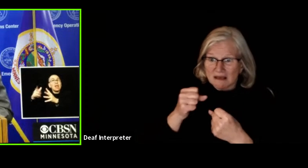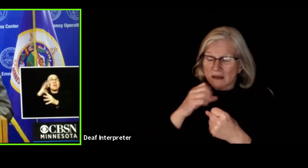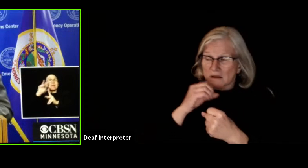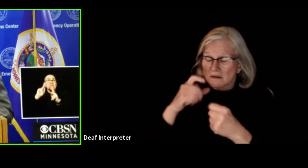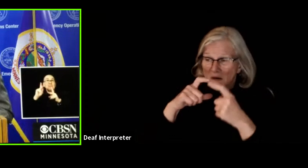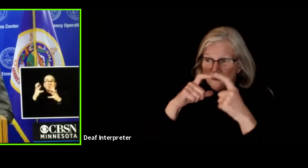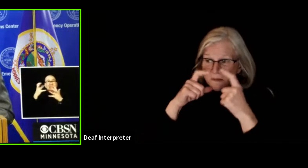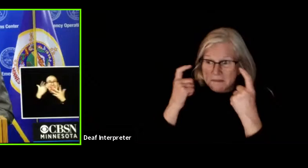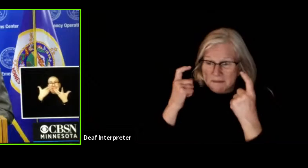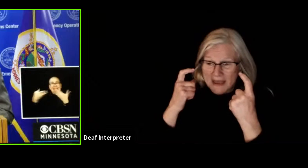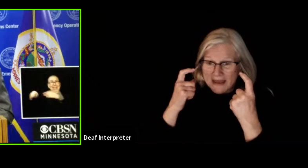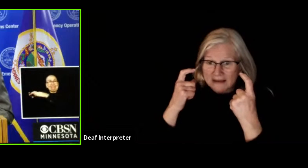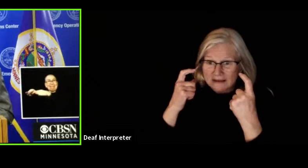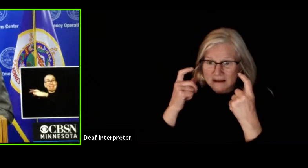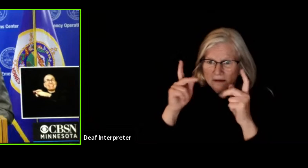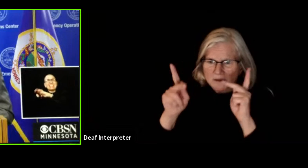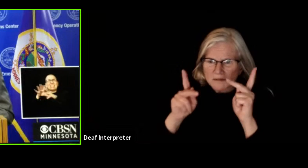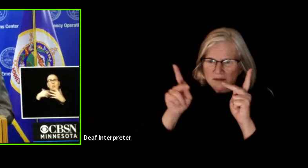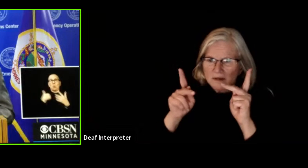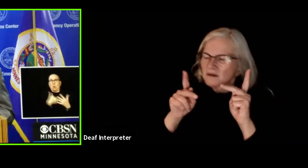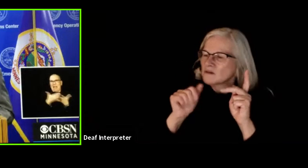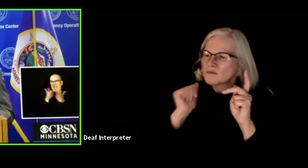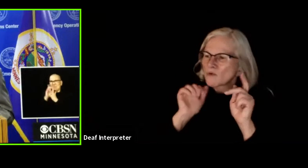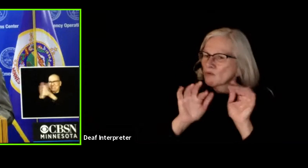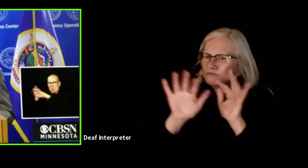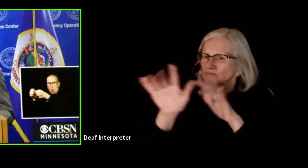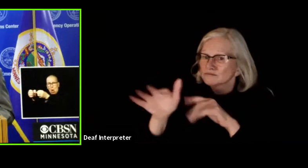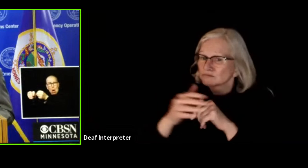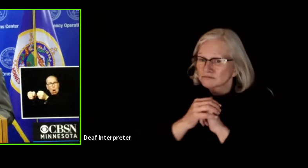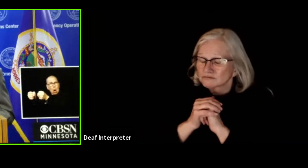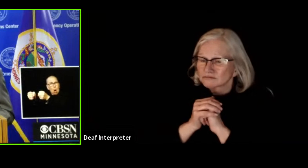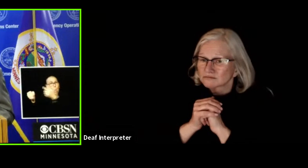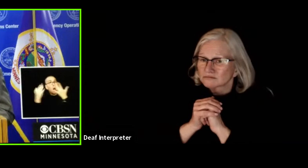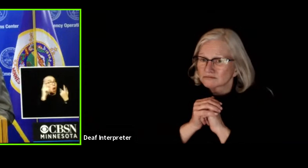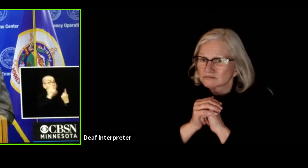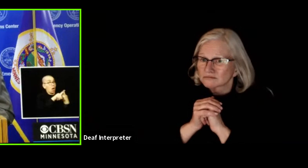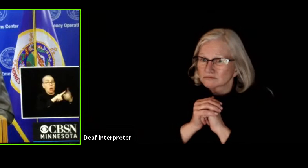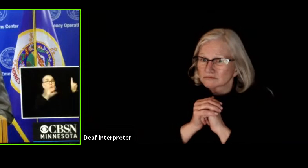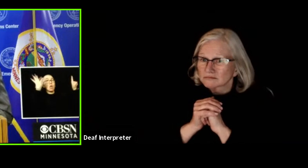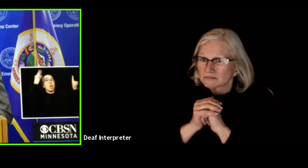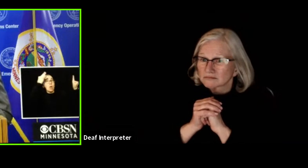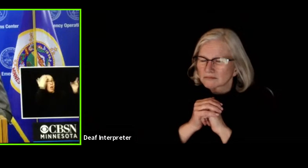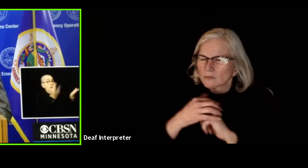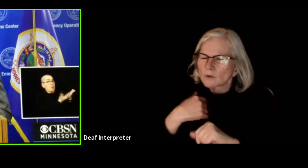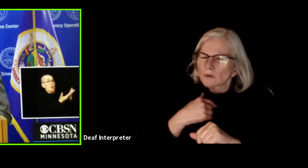FEDERAL GOVERNMENT TO PROVIDE SOME RELIEF FOR THEM BECAUSE ALL OF THE REST OF US BENEFIT WHEN THOSE BUSINESSES